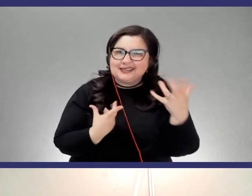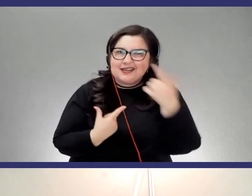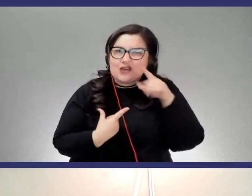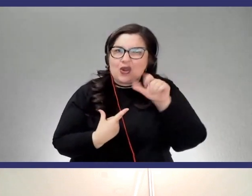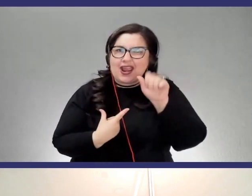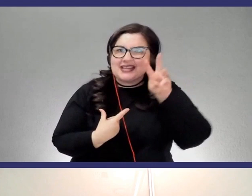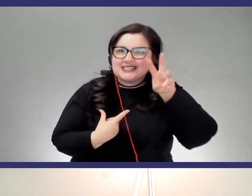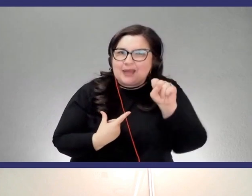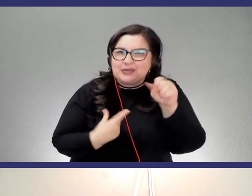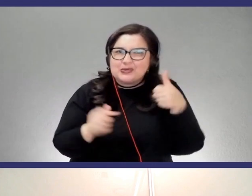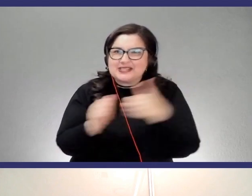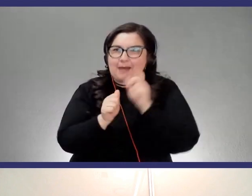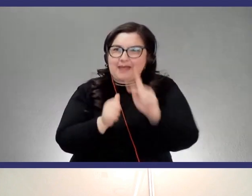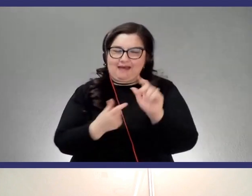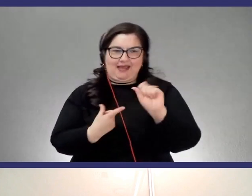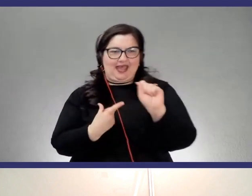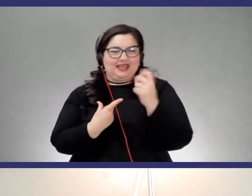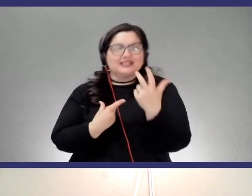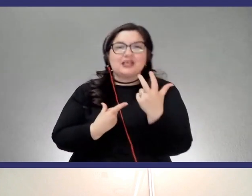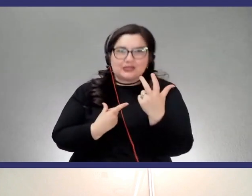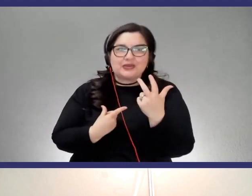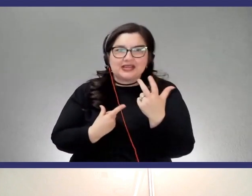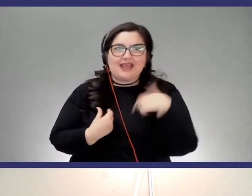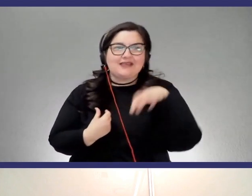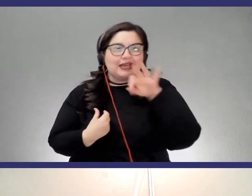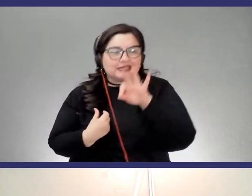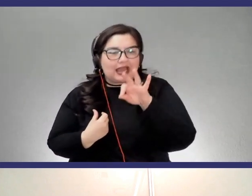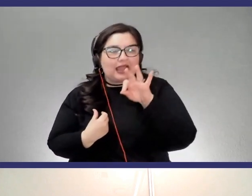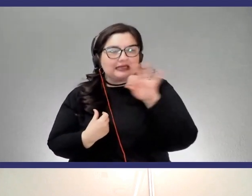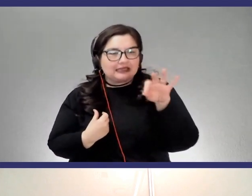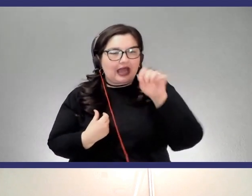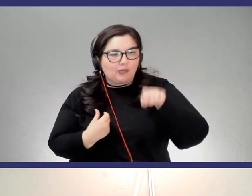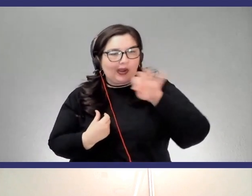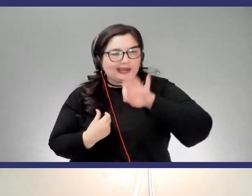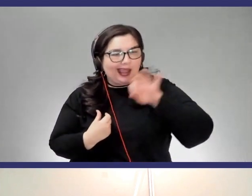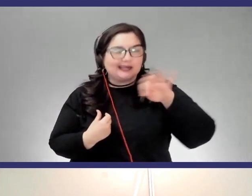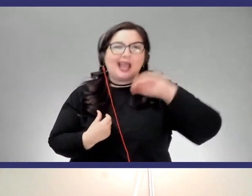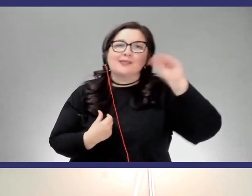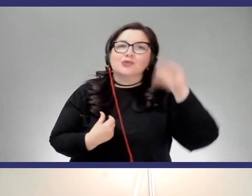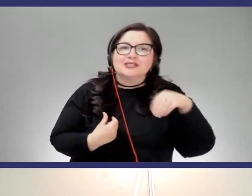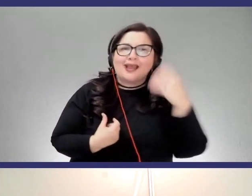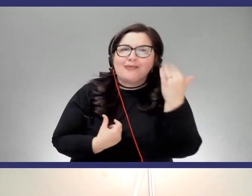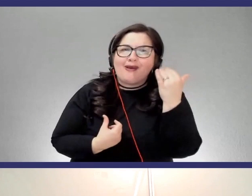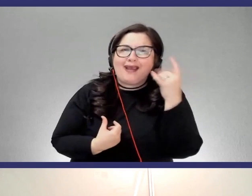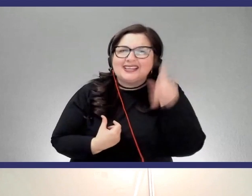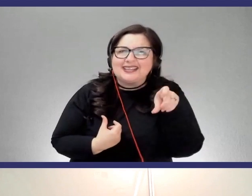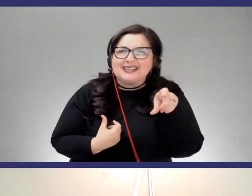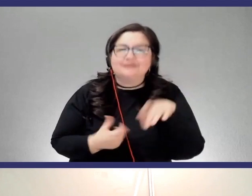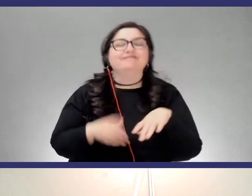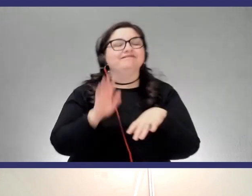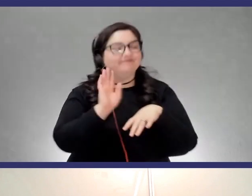when S3 has the availability of 99.99%?" Yeah, so the need, as I said in the beginning,